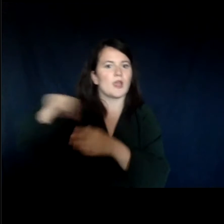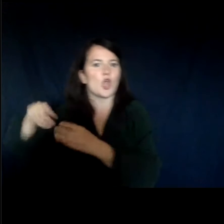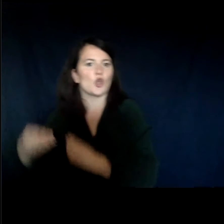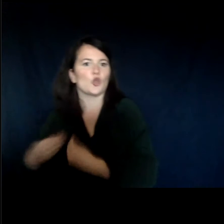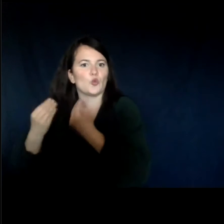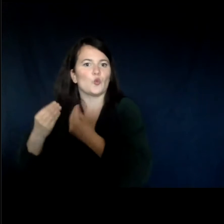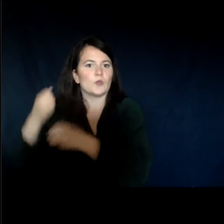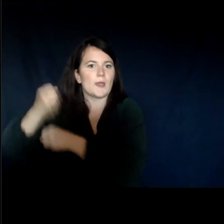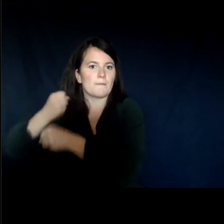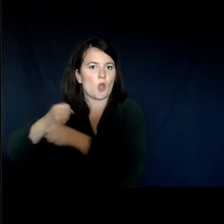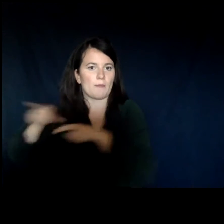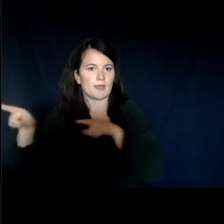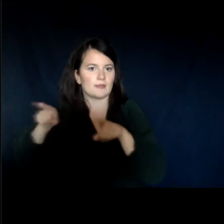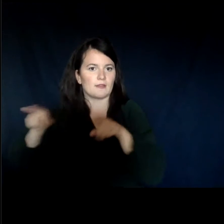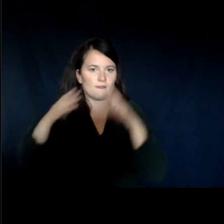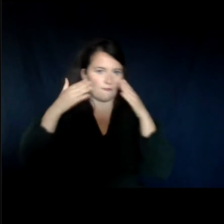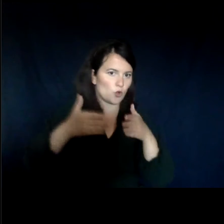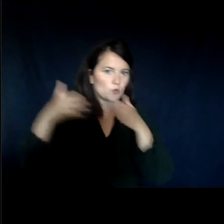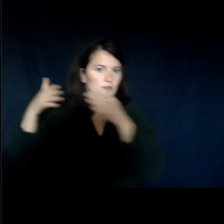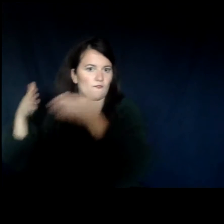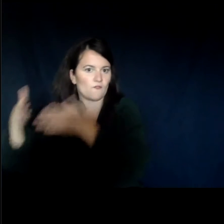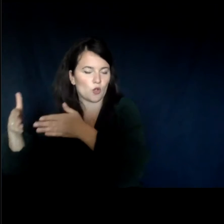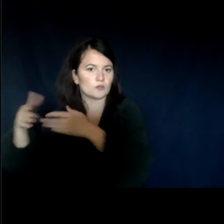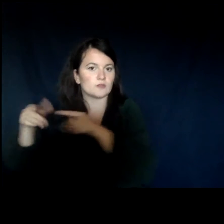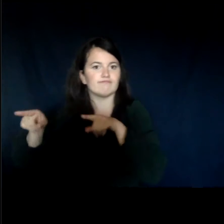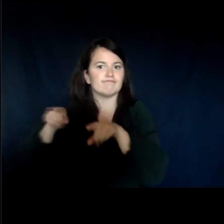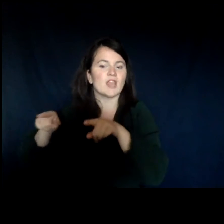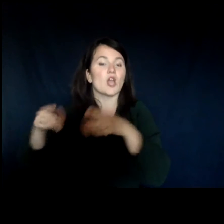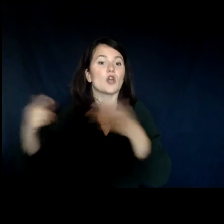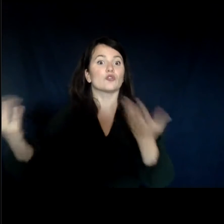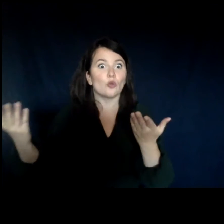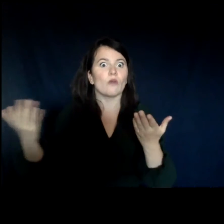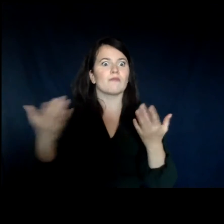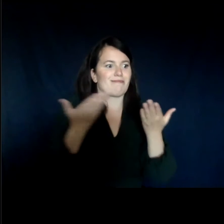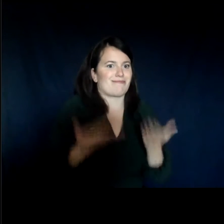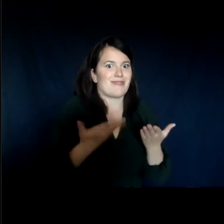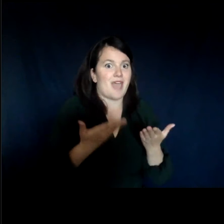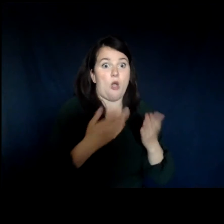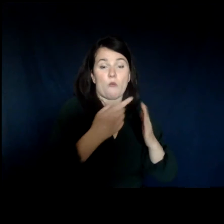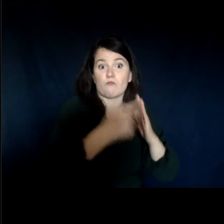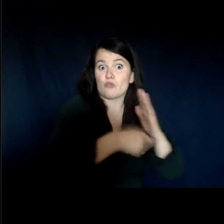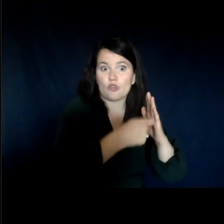So, it's an opportunity because aren't obliged to justify